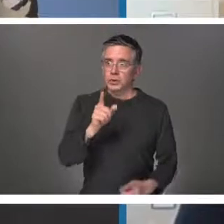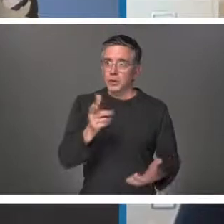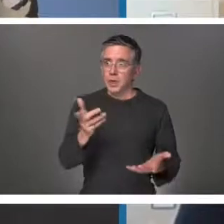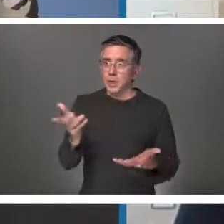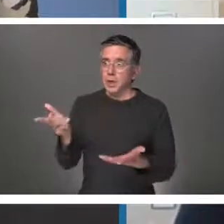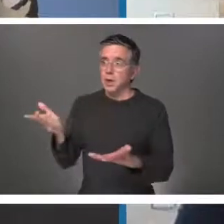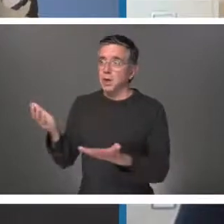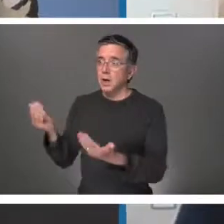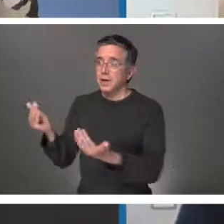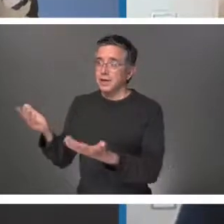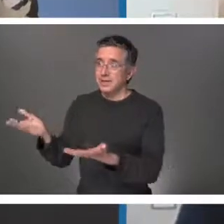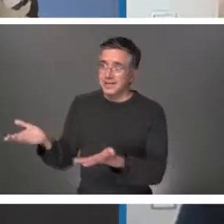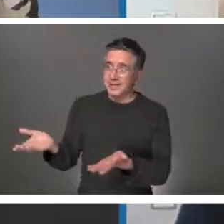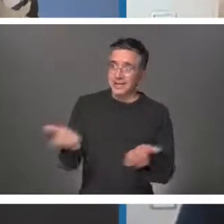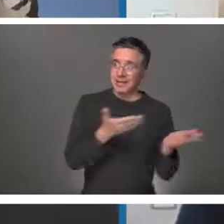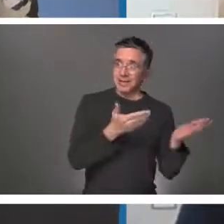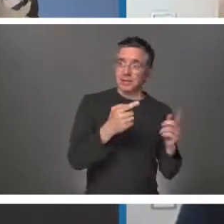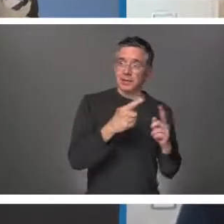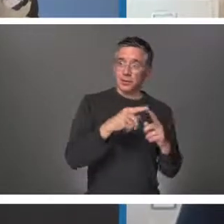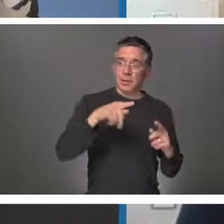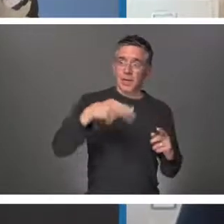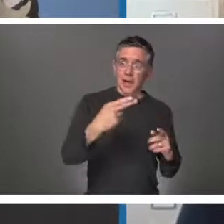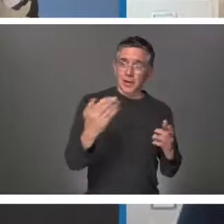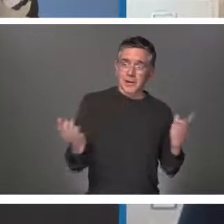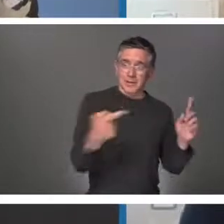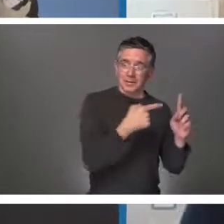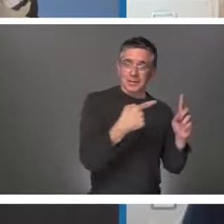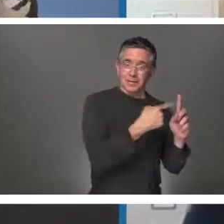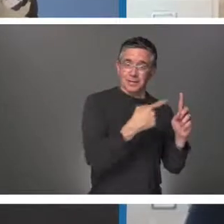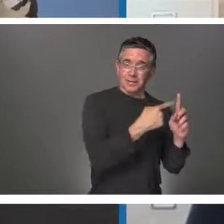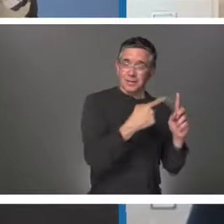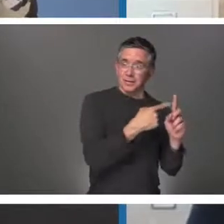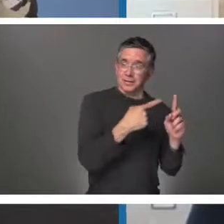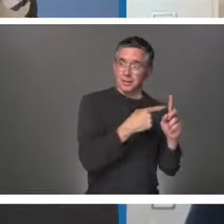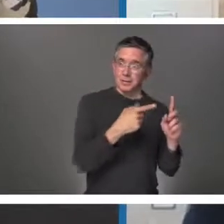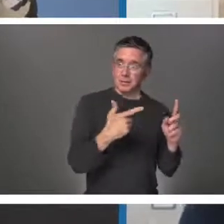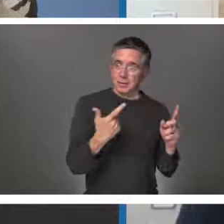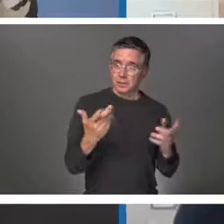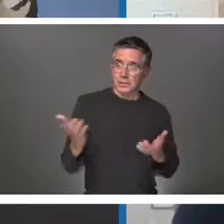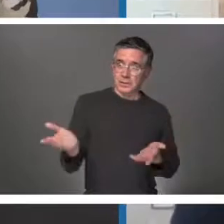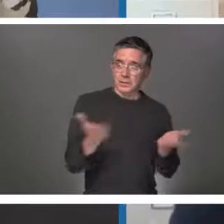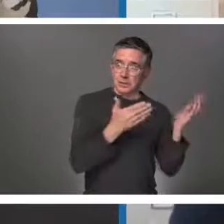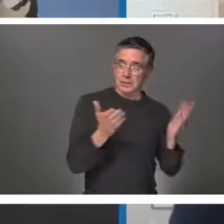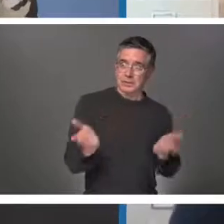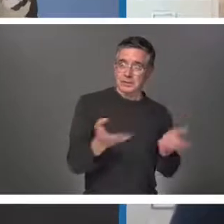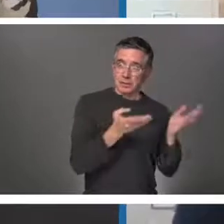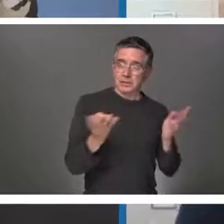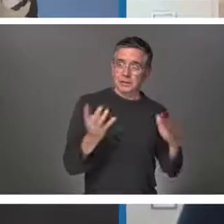getting them, you know, access to certain vaccine clinics to get that taken care of for themselves.